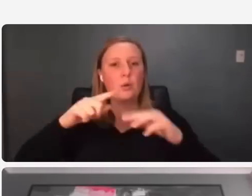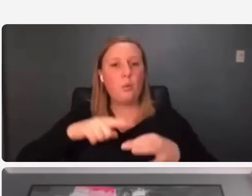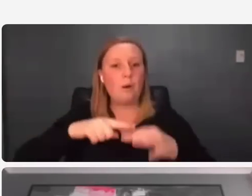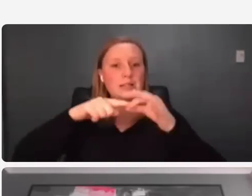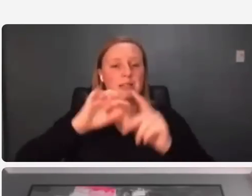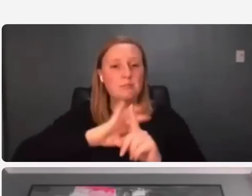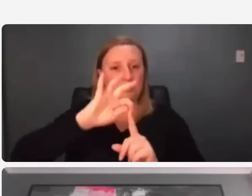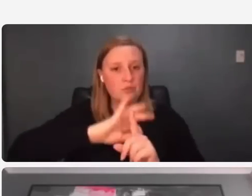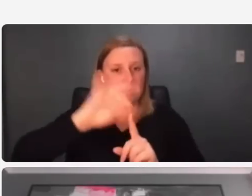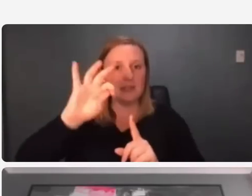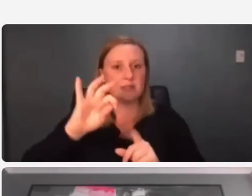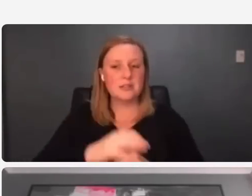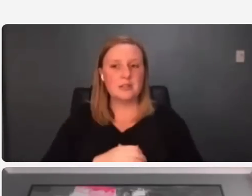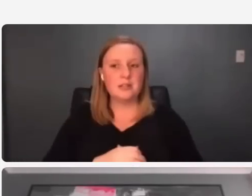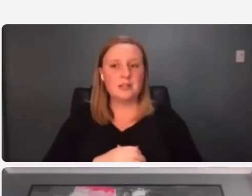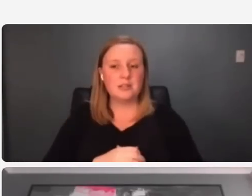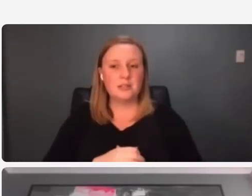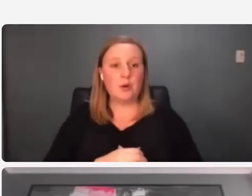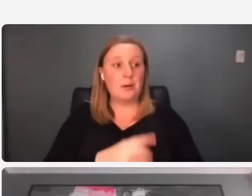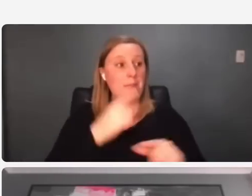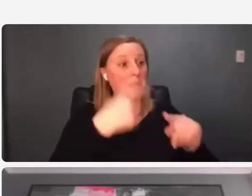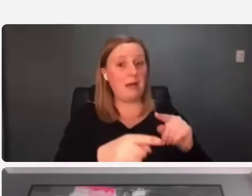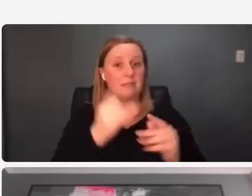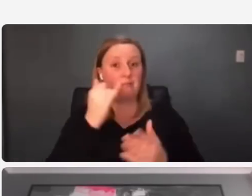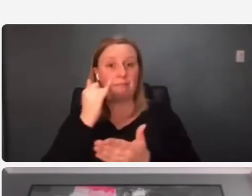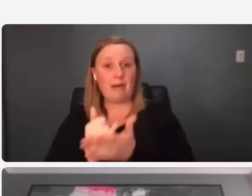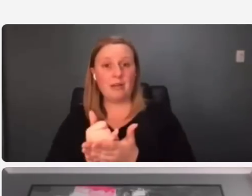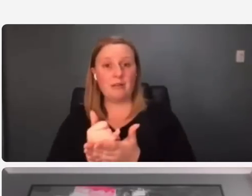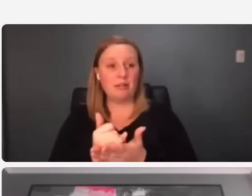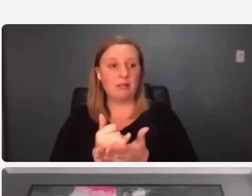moving beyond the pass or fail current system but